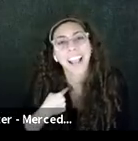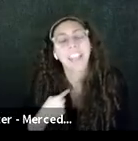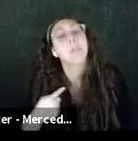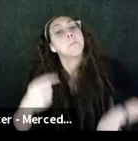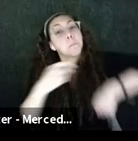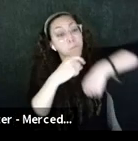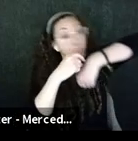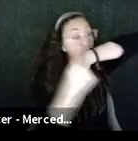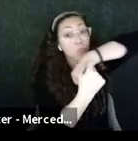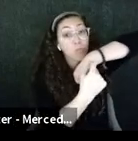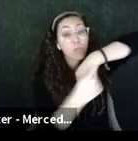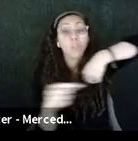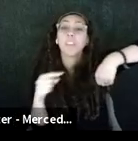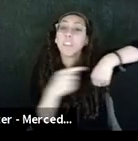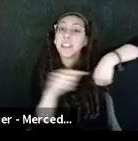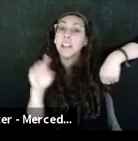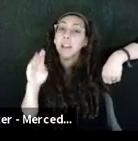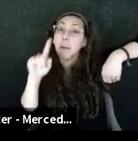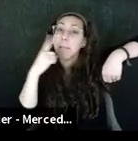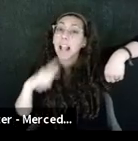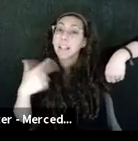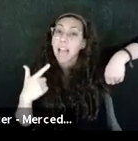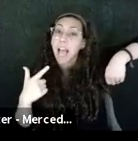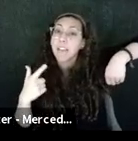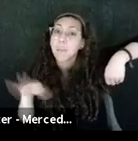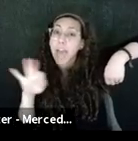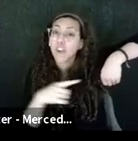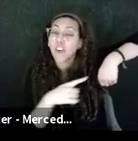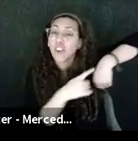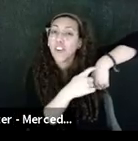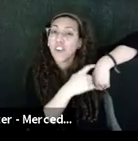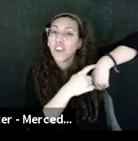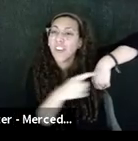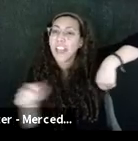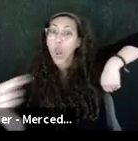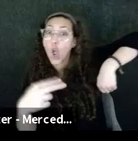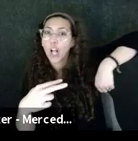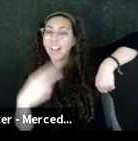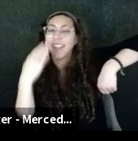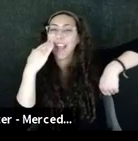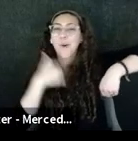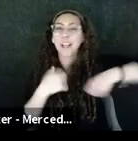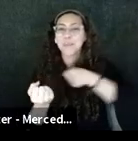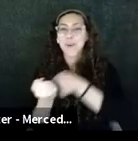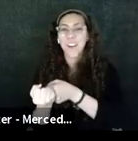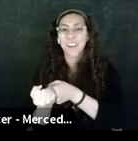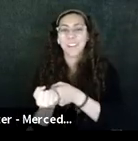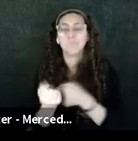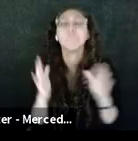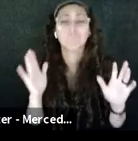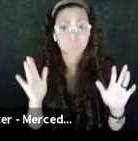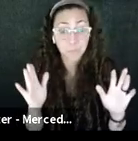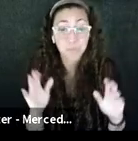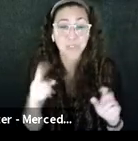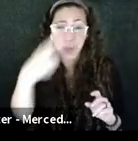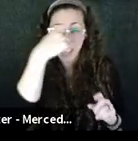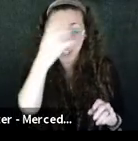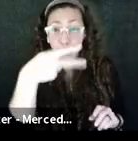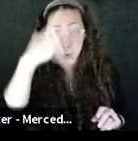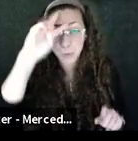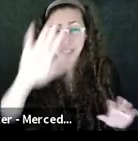Jason Williams: And it's such a small thing to be able to do and maybe some people would be like, That's stupid. But honestly I don't care because if one kid is like, you know what I'm going to ask him for help.